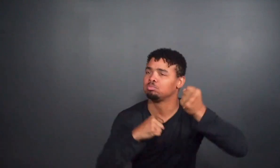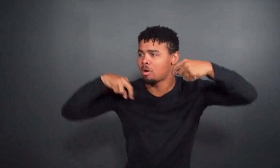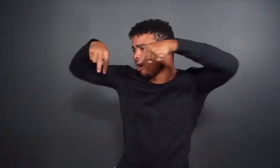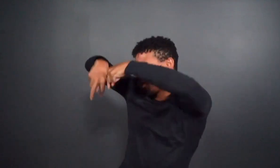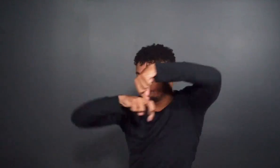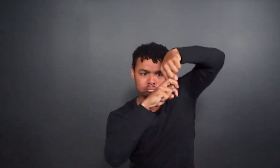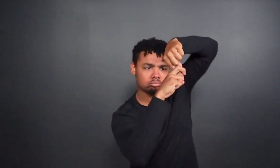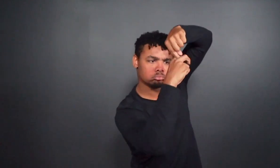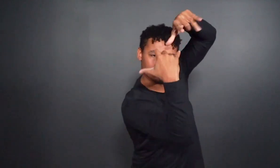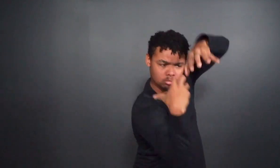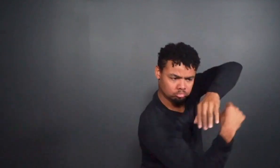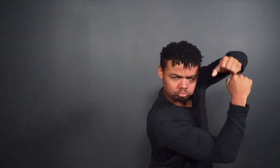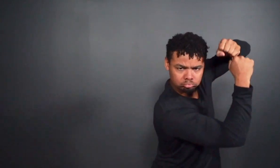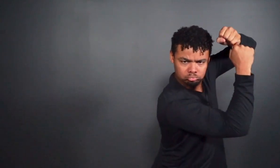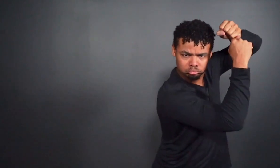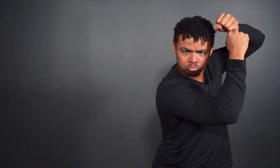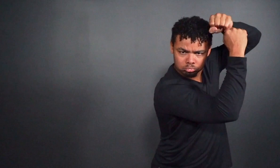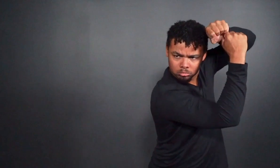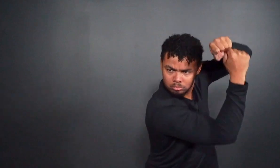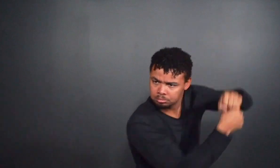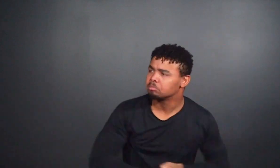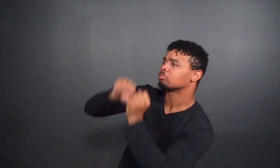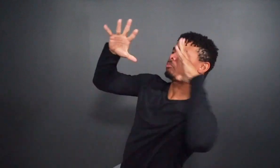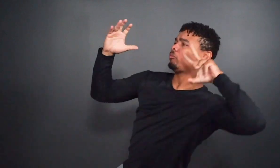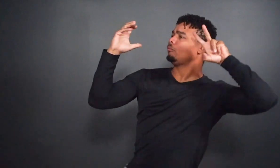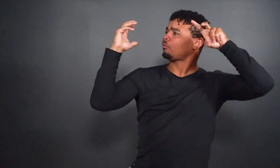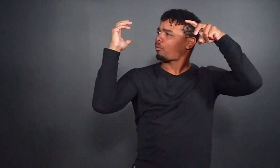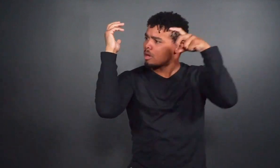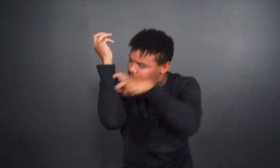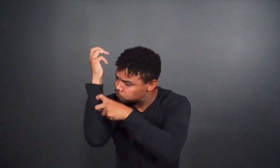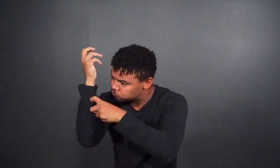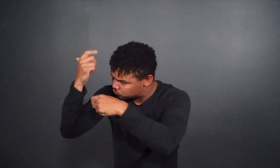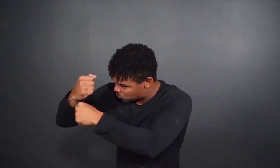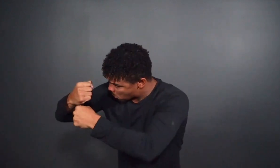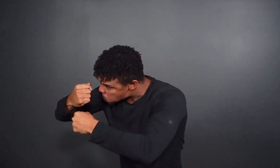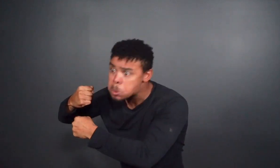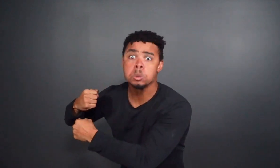SUBJECT is a monkey, swinging from tree to tree.